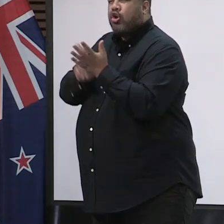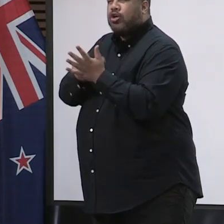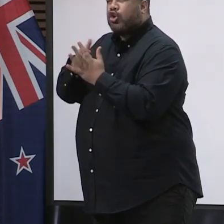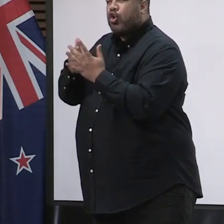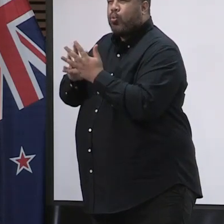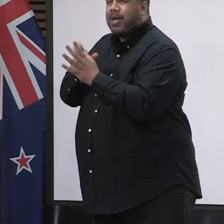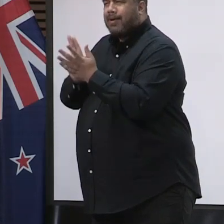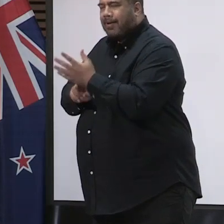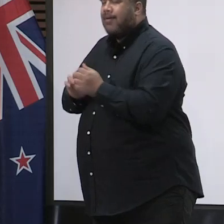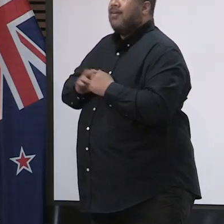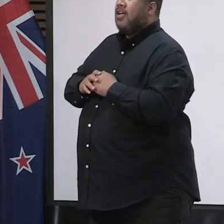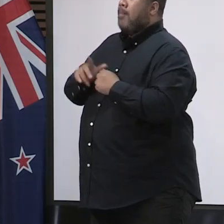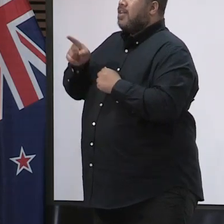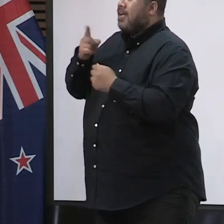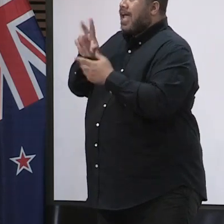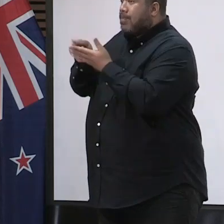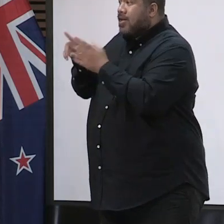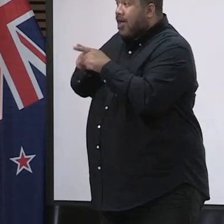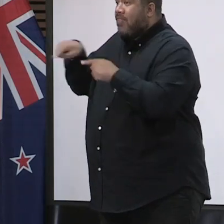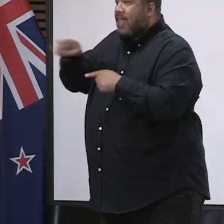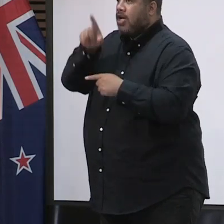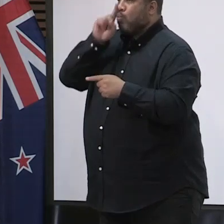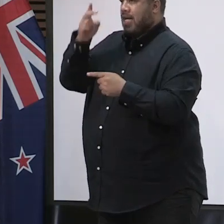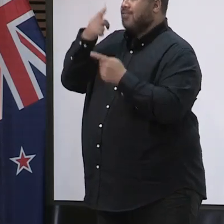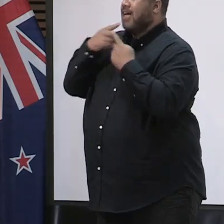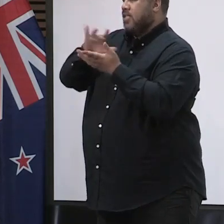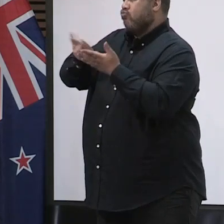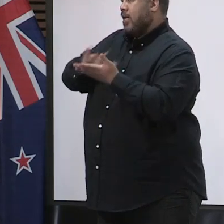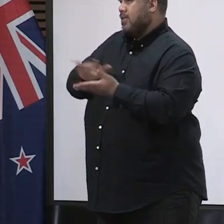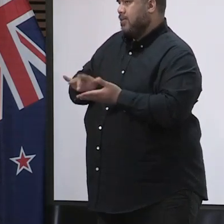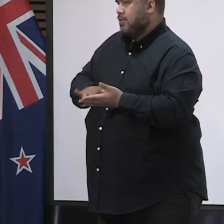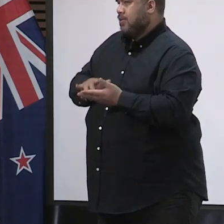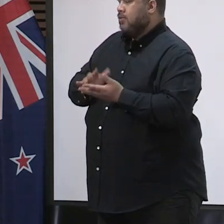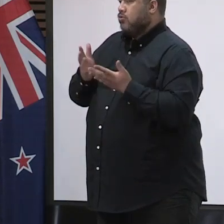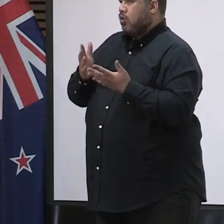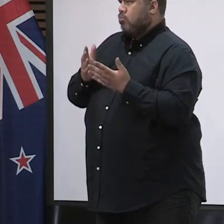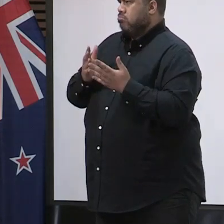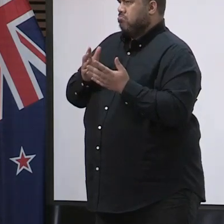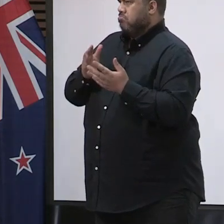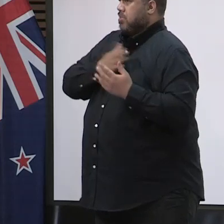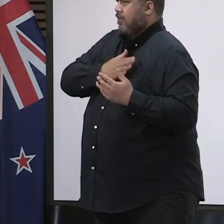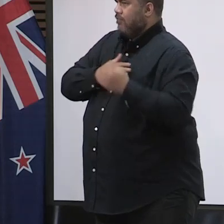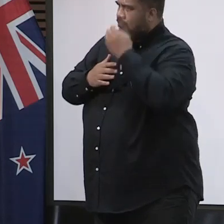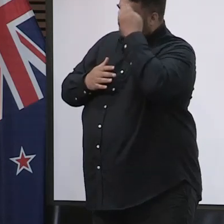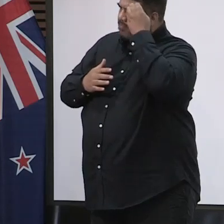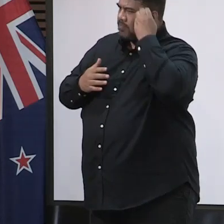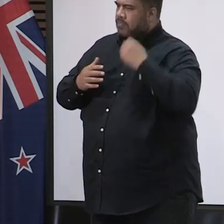health app, there's that, and a number of others where they have zero rated any data use by people using them on their